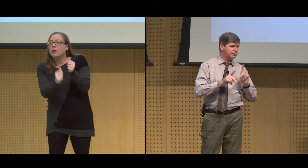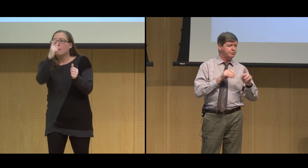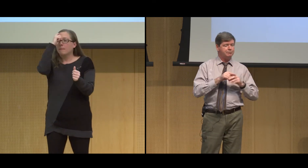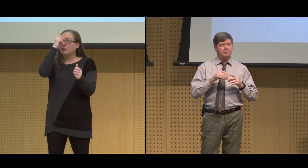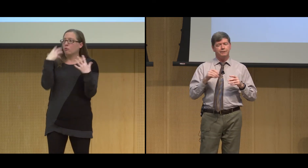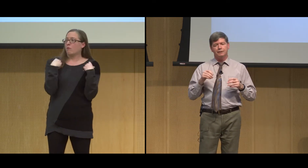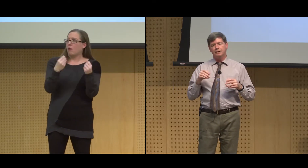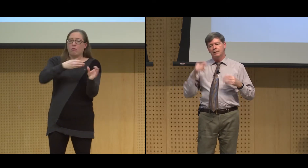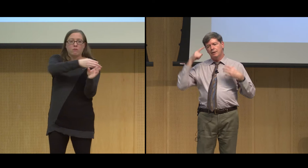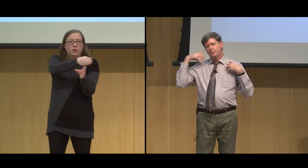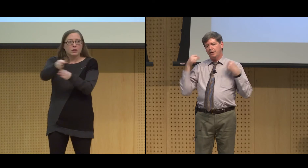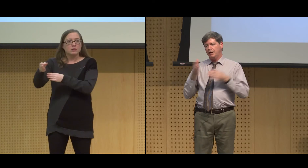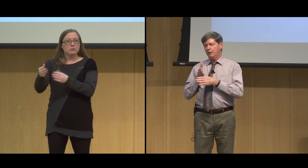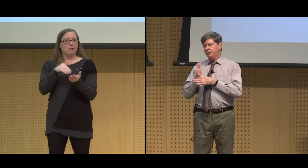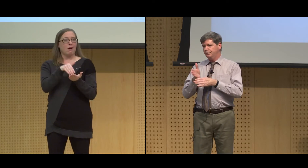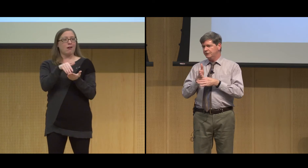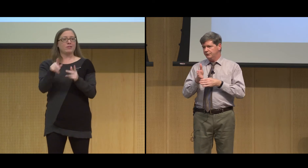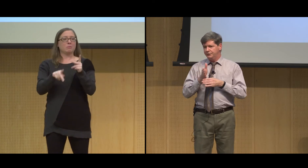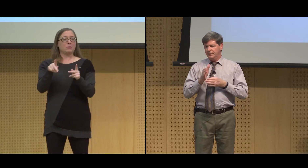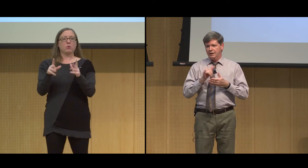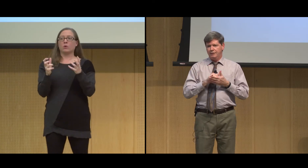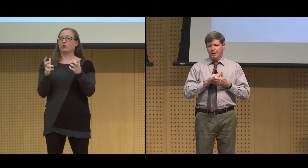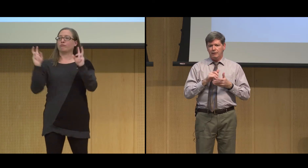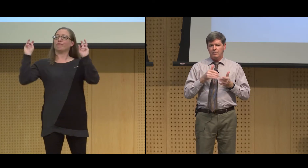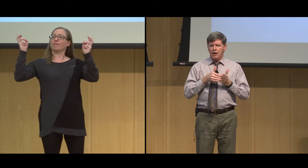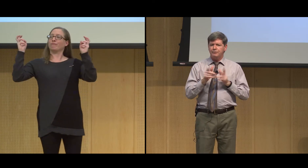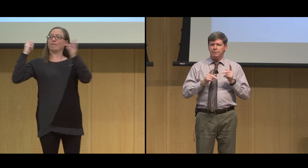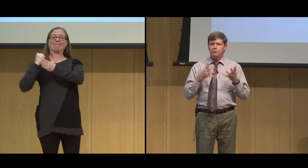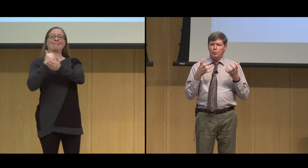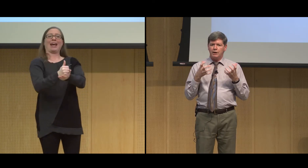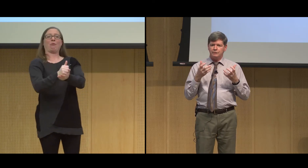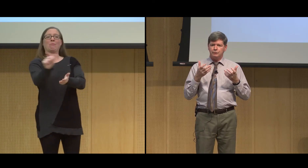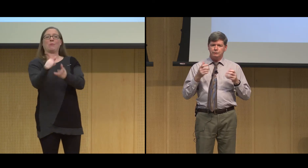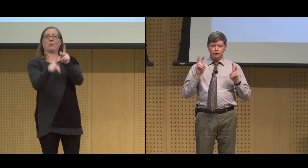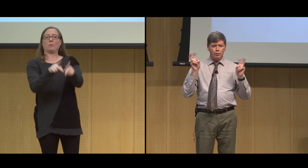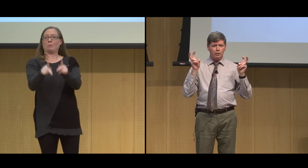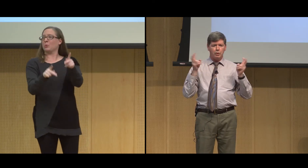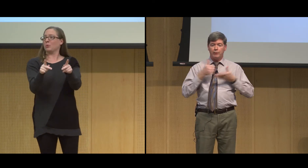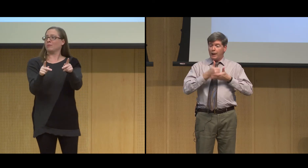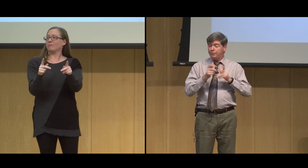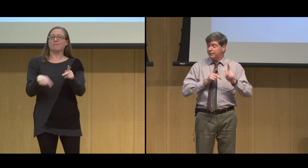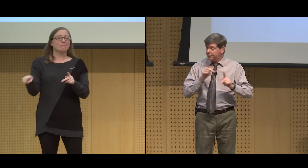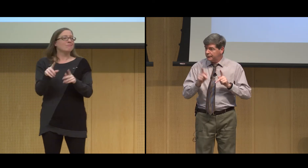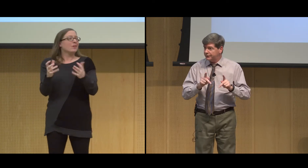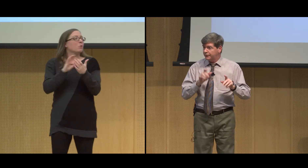or people in the mental health fields, that often people want to "help people,"